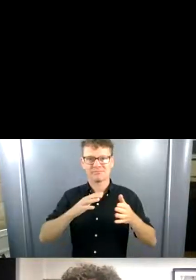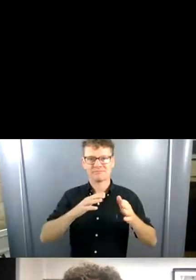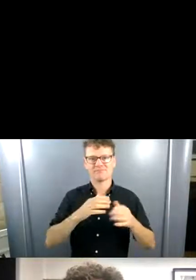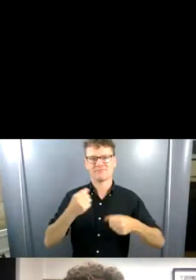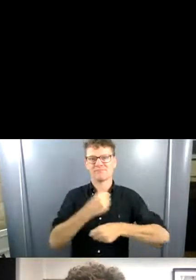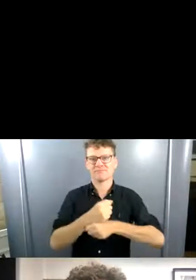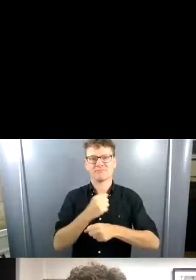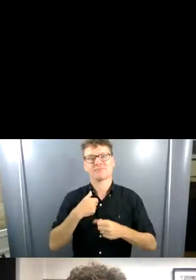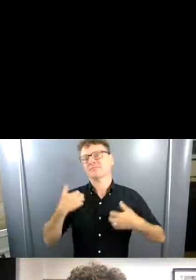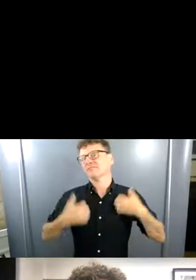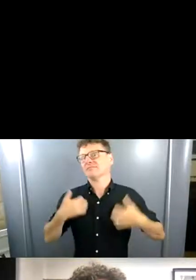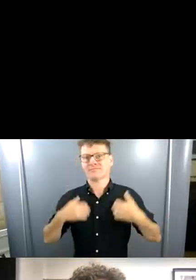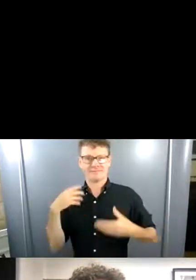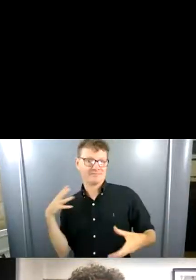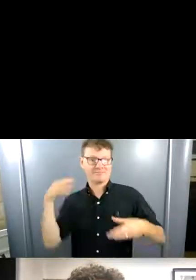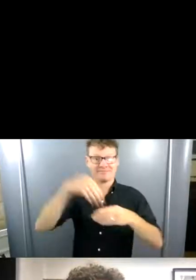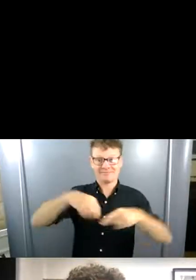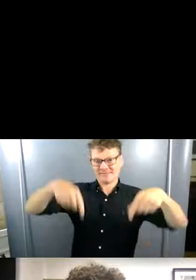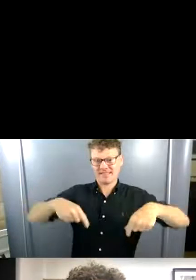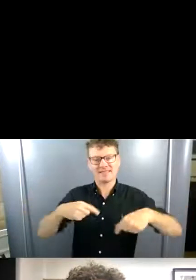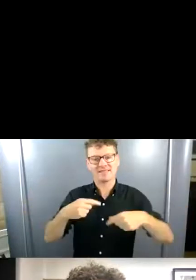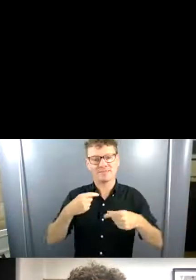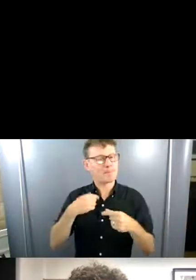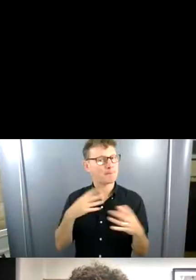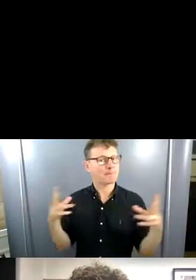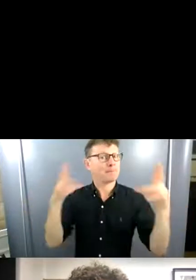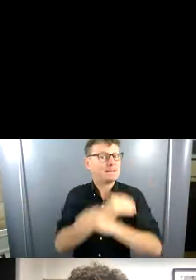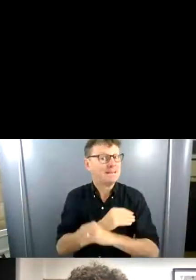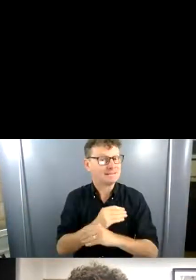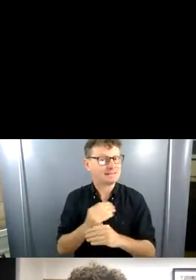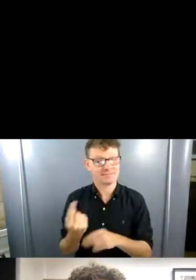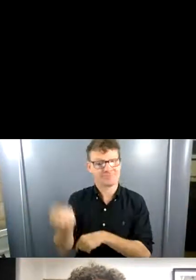to participate in this one having missed the small scale multilingualism conference one in Lyon